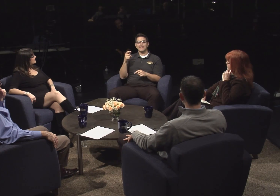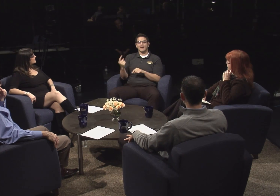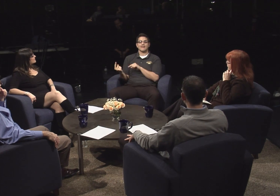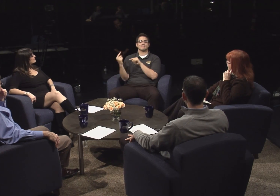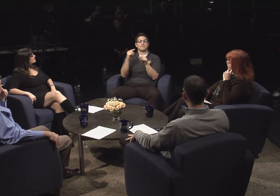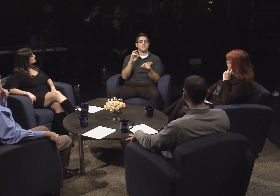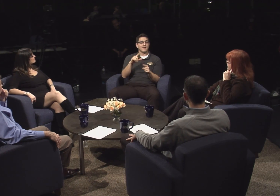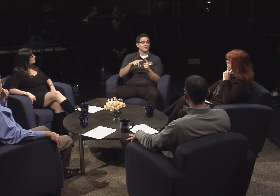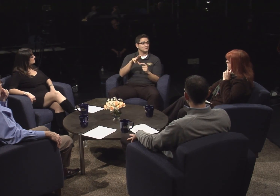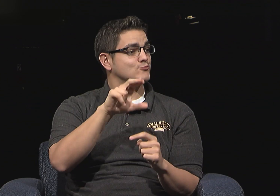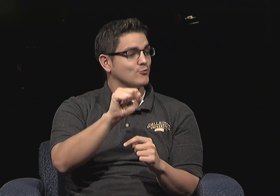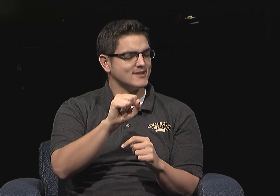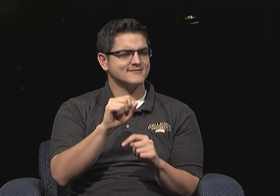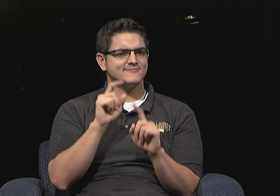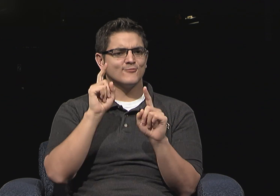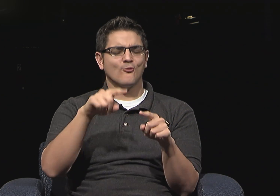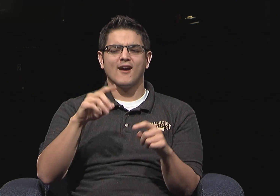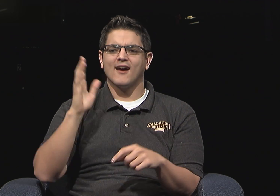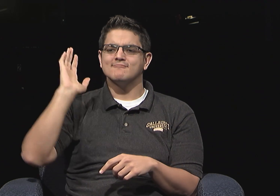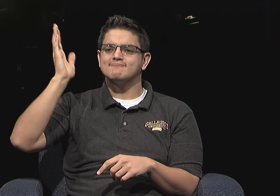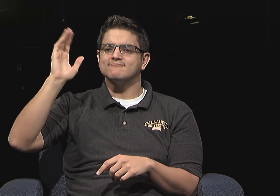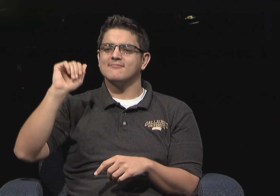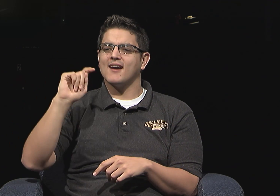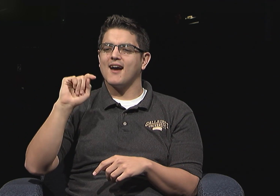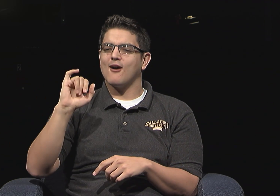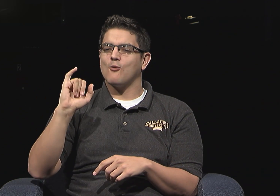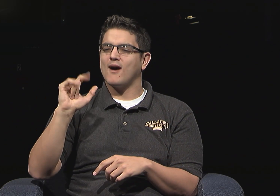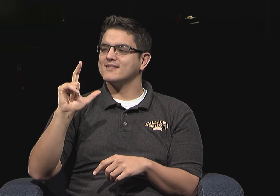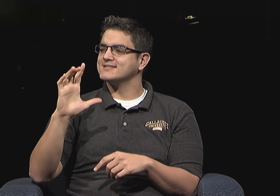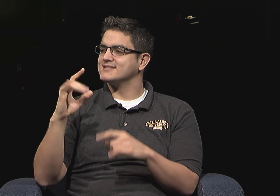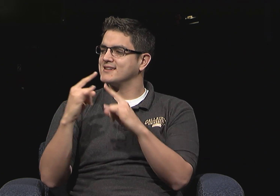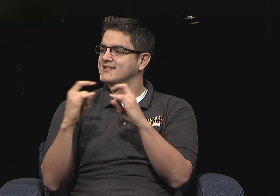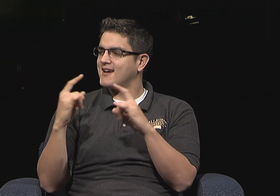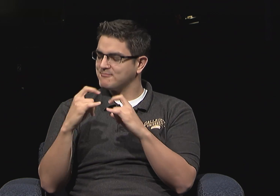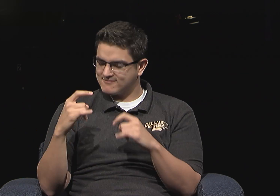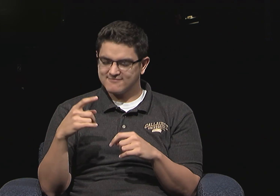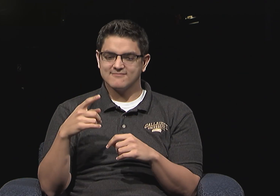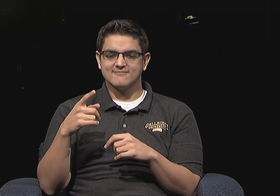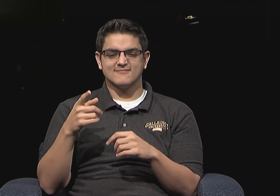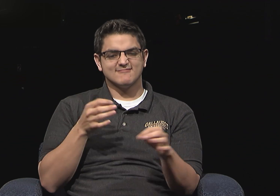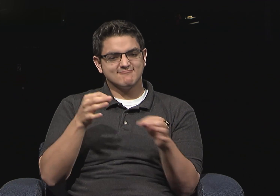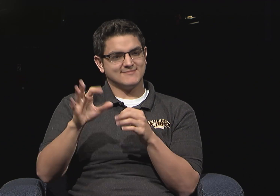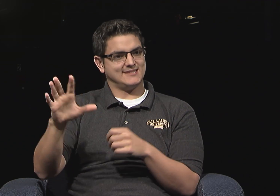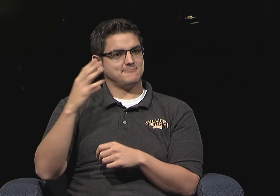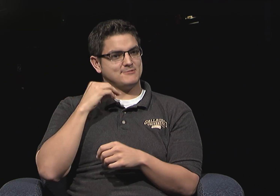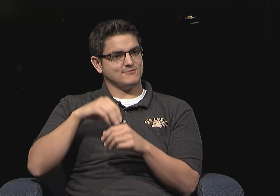to the US, and gave a presentation at YLC Camp, he shared that experience.